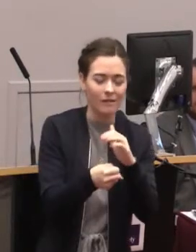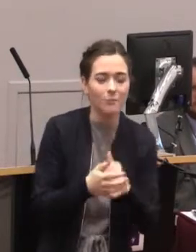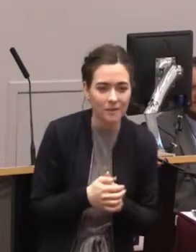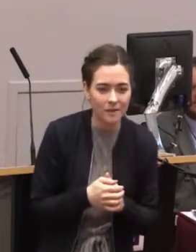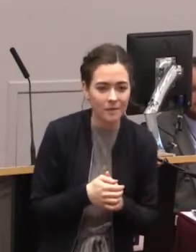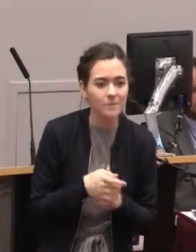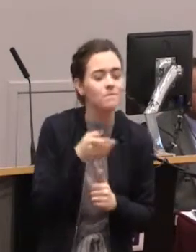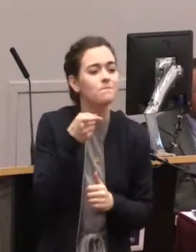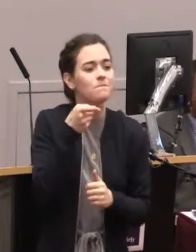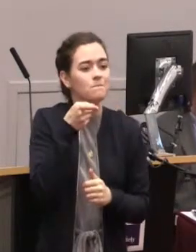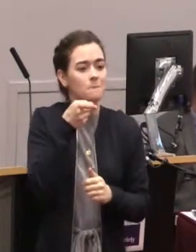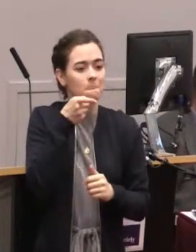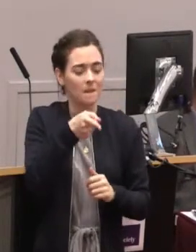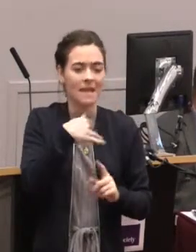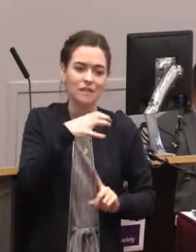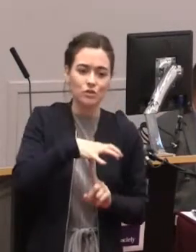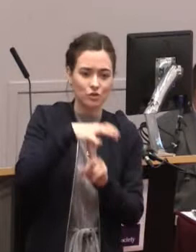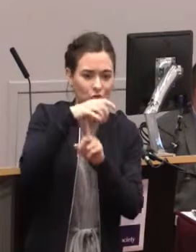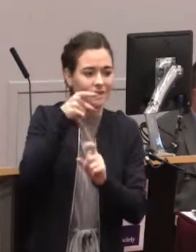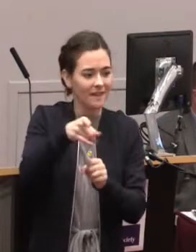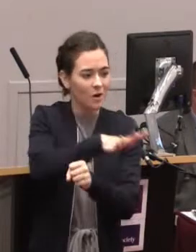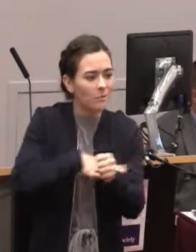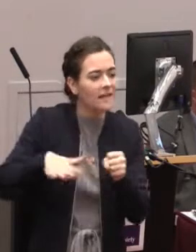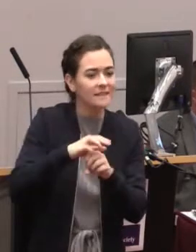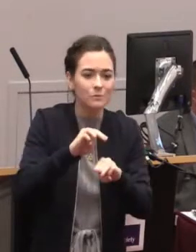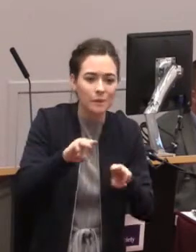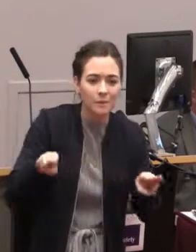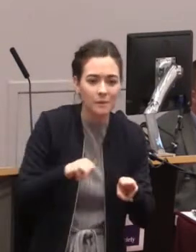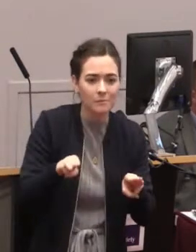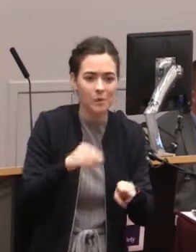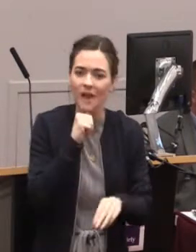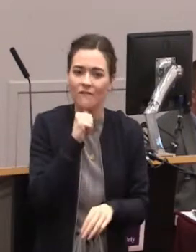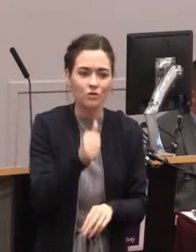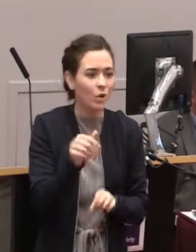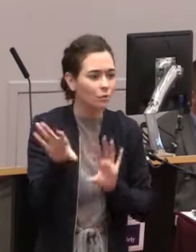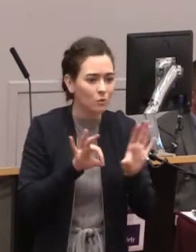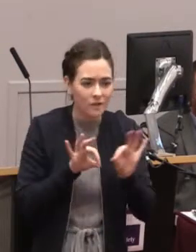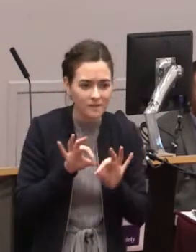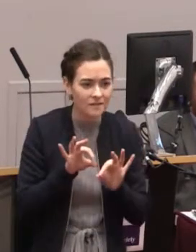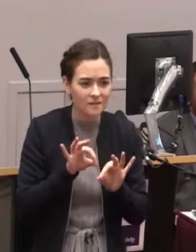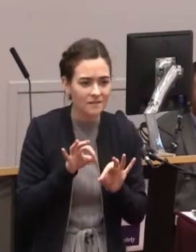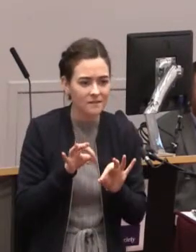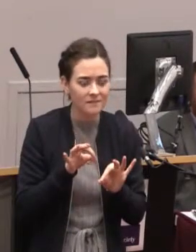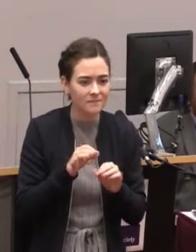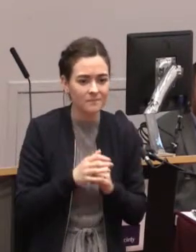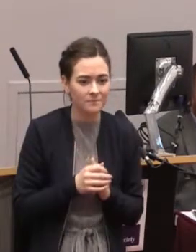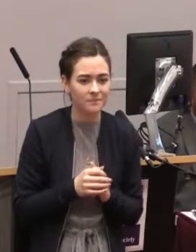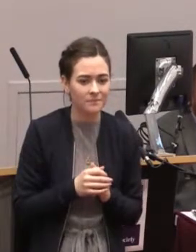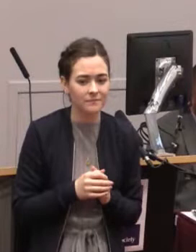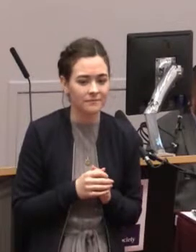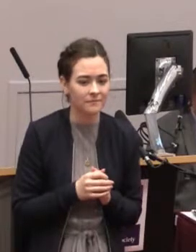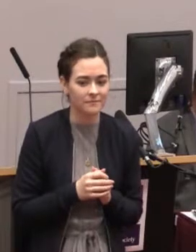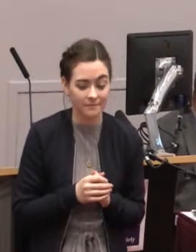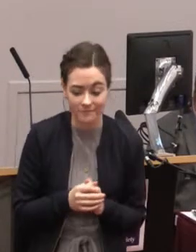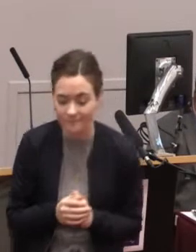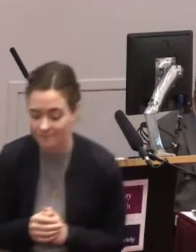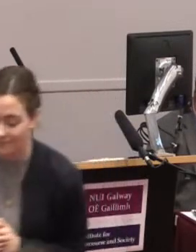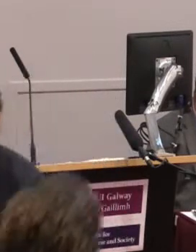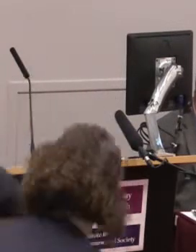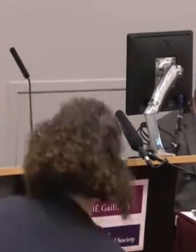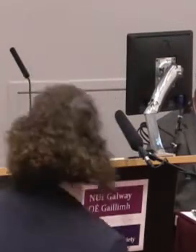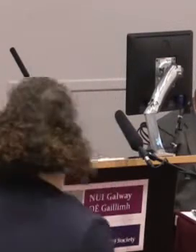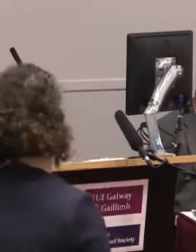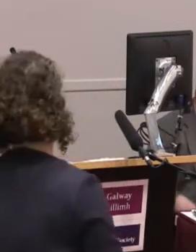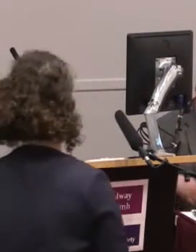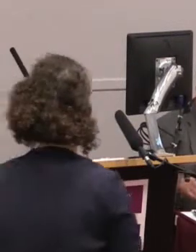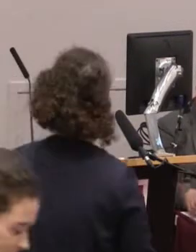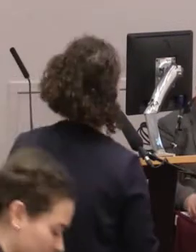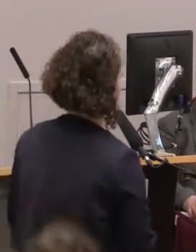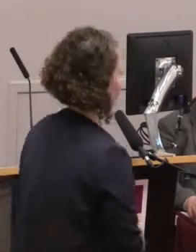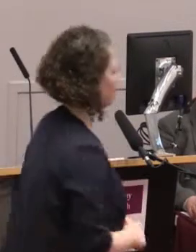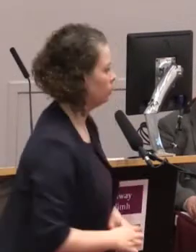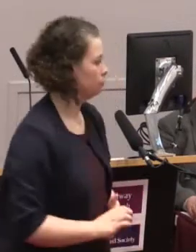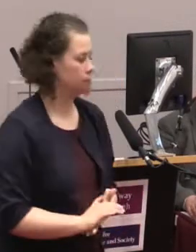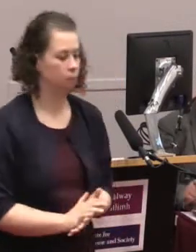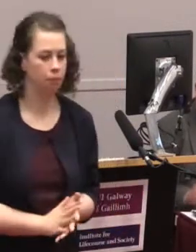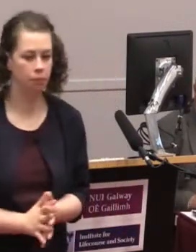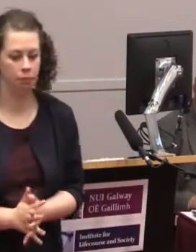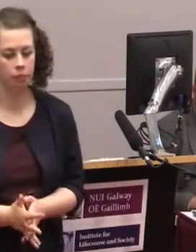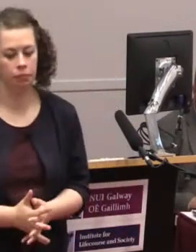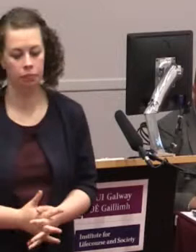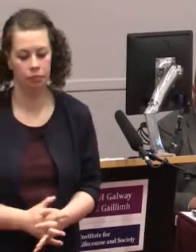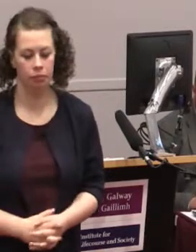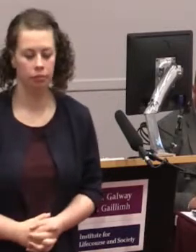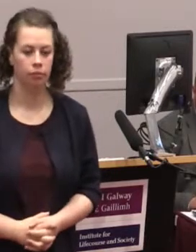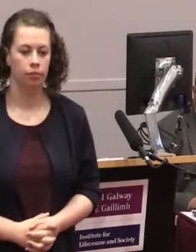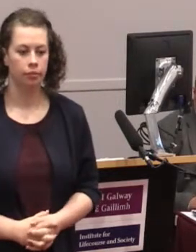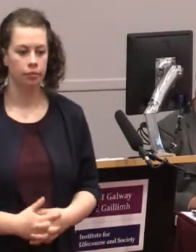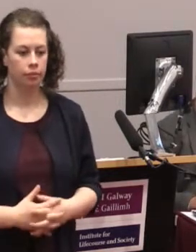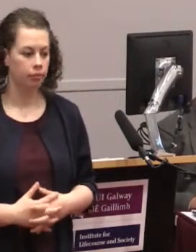It's where people have no choice.